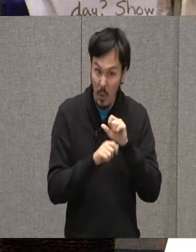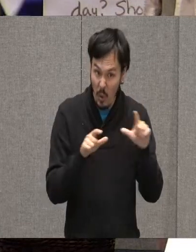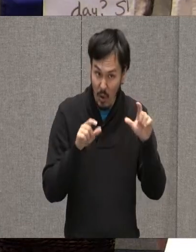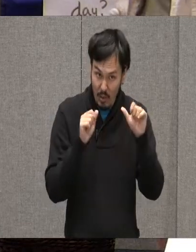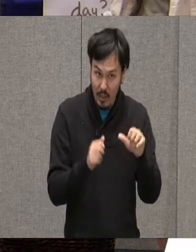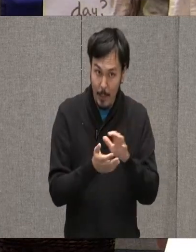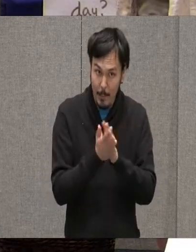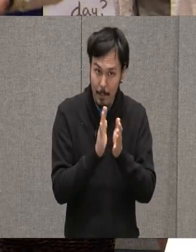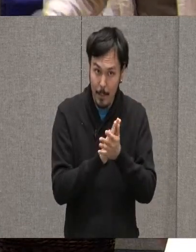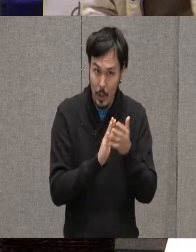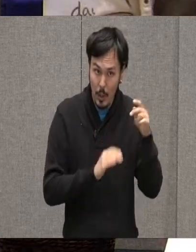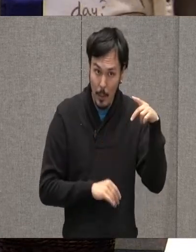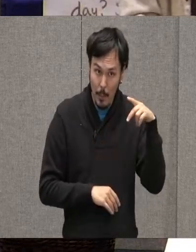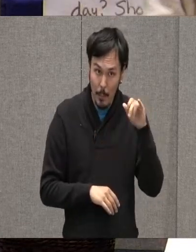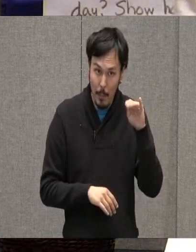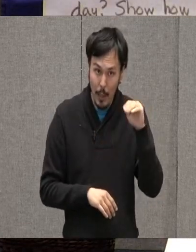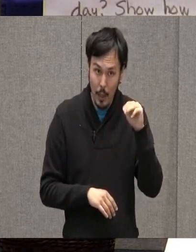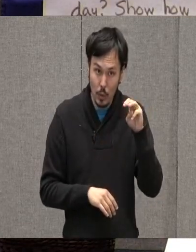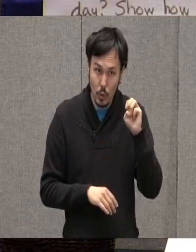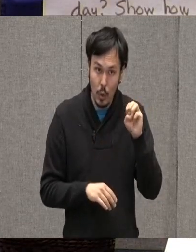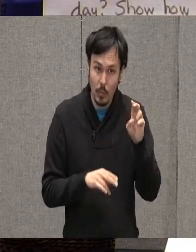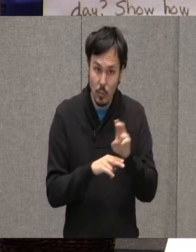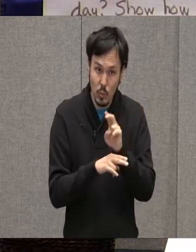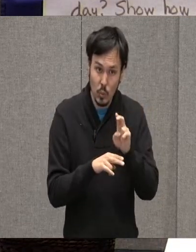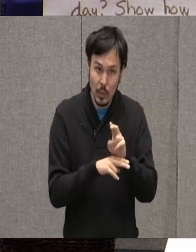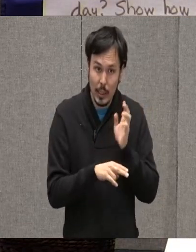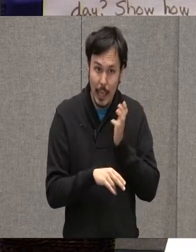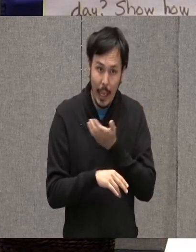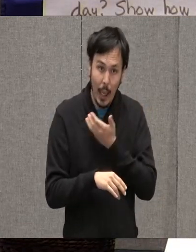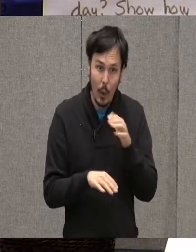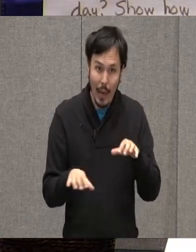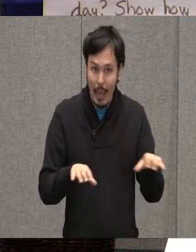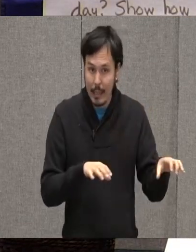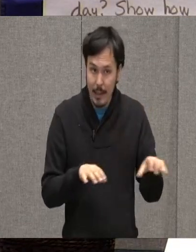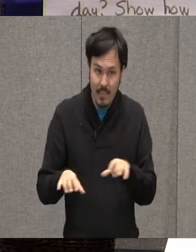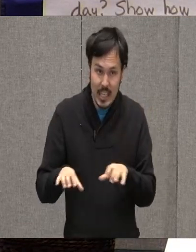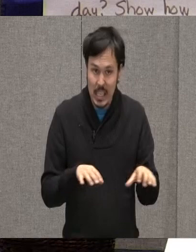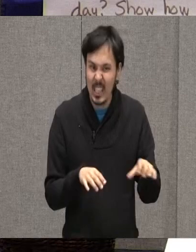by doing this palindromization process? Some of them already are, right.